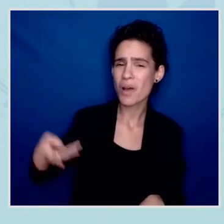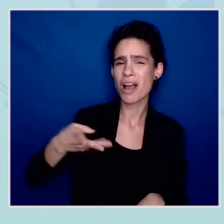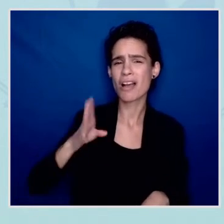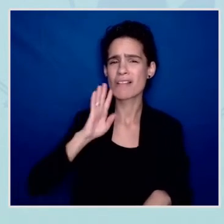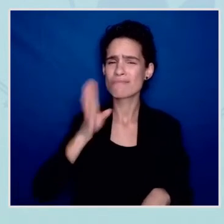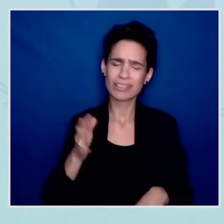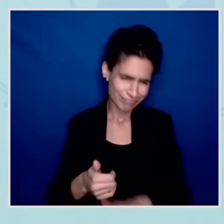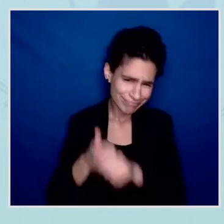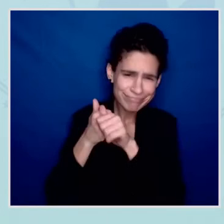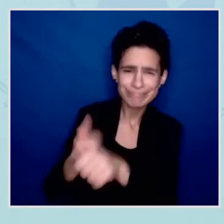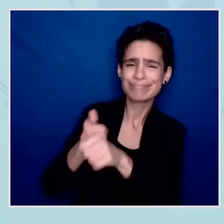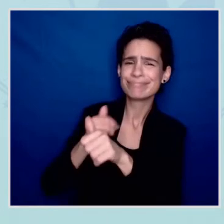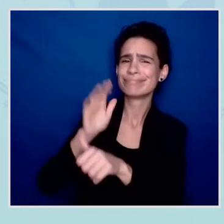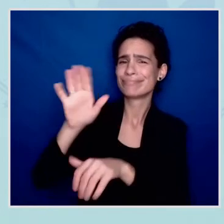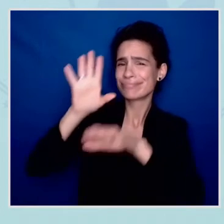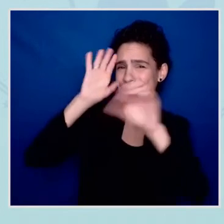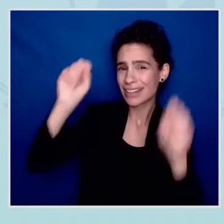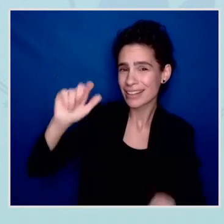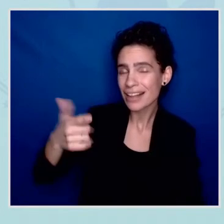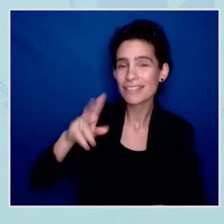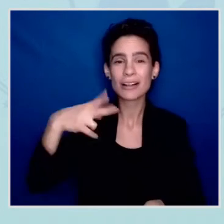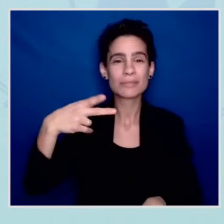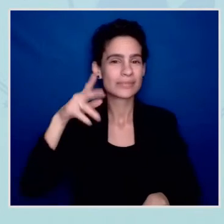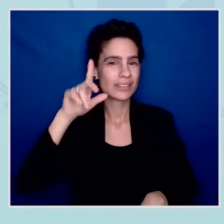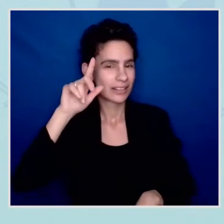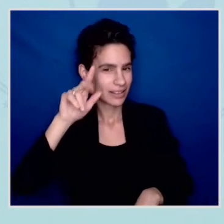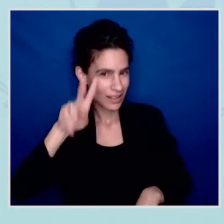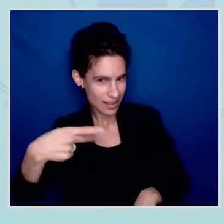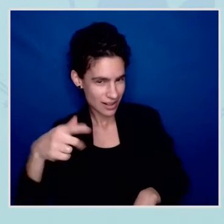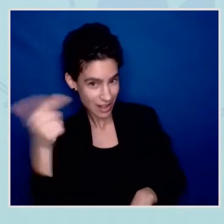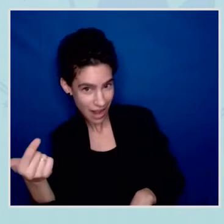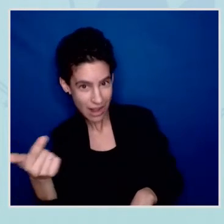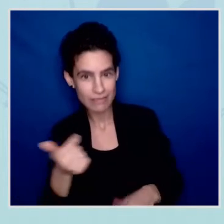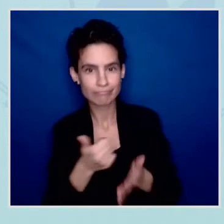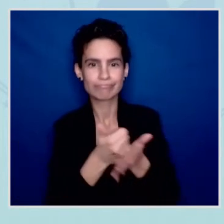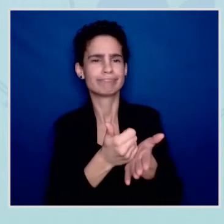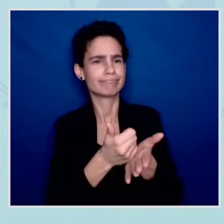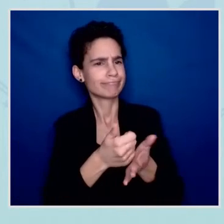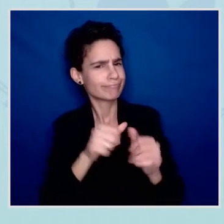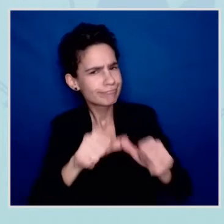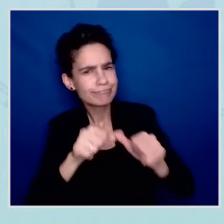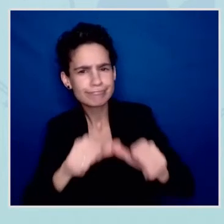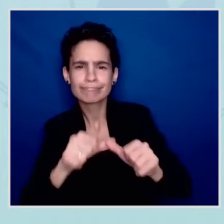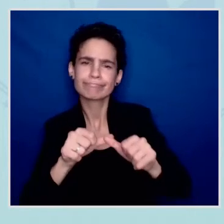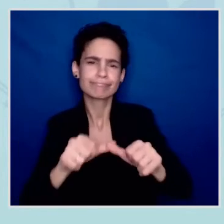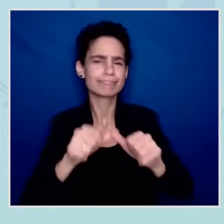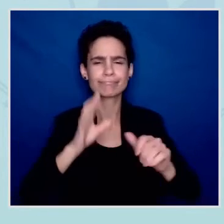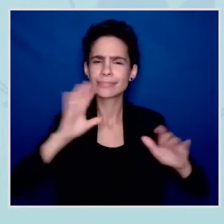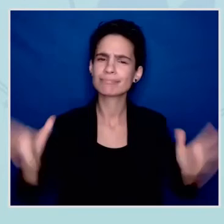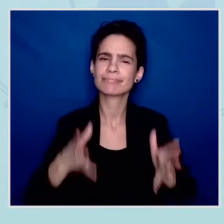WITH GOVERNOR GINA RAIMONDO MAYOR WALSH, ISABEL, AND THE ENTIRE ECONOMIC TEAM, WE WILL